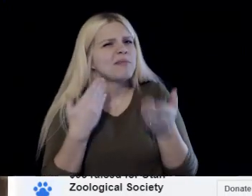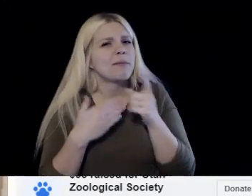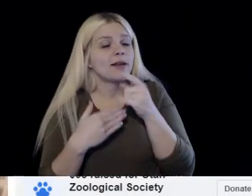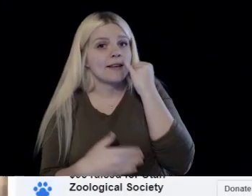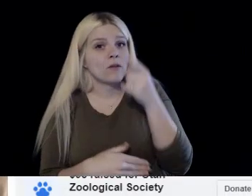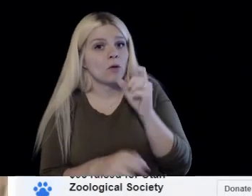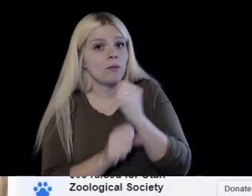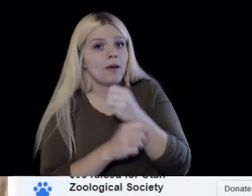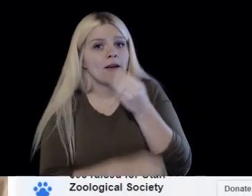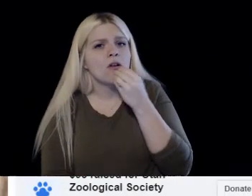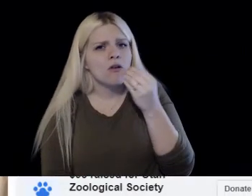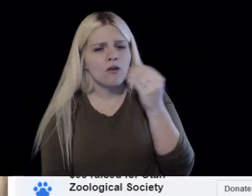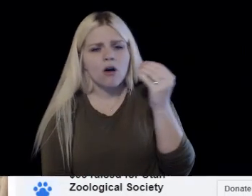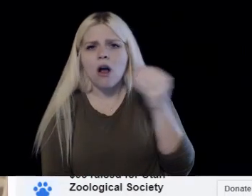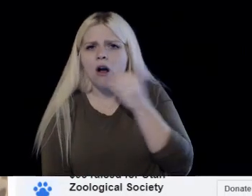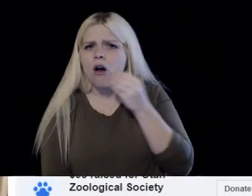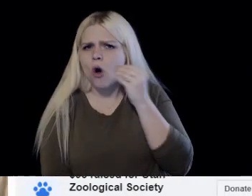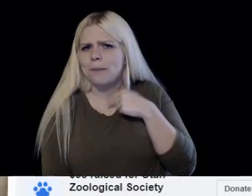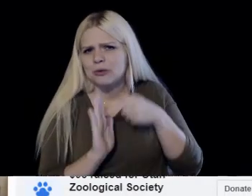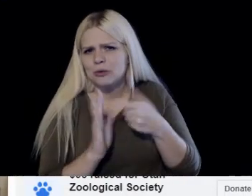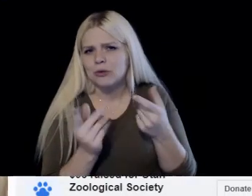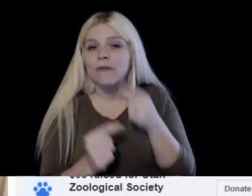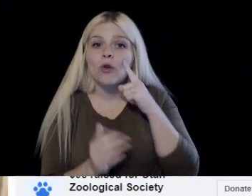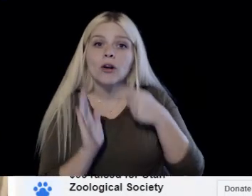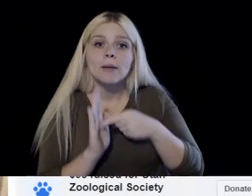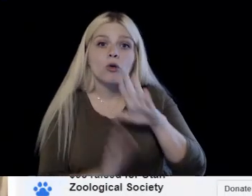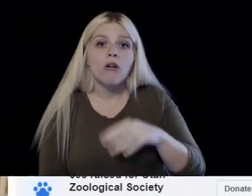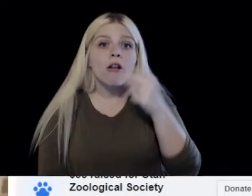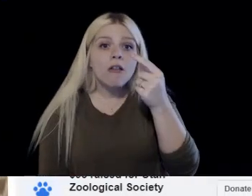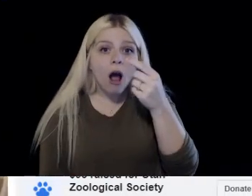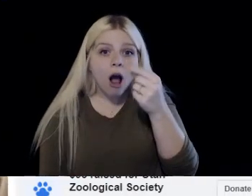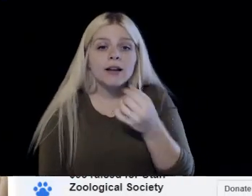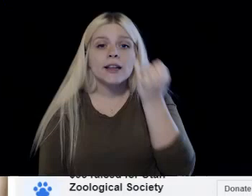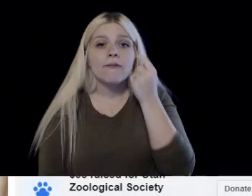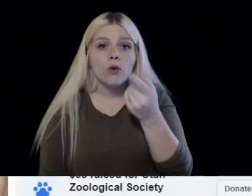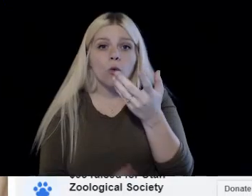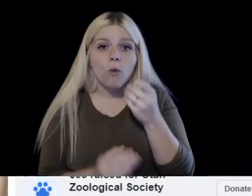for your dog- if you want to encourage your dog to eat slower or just